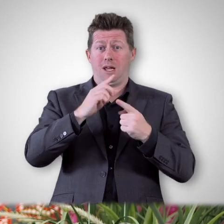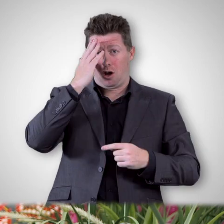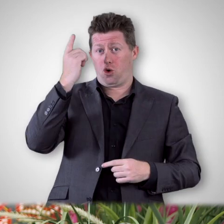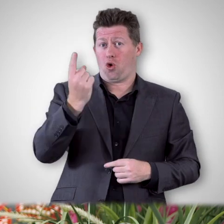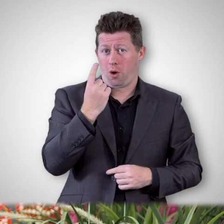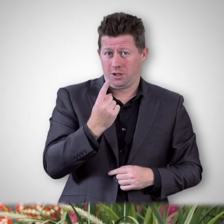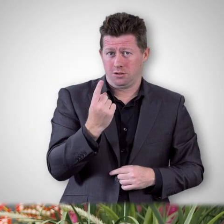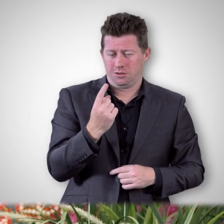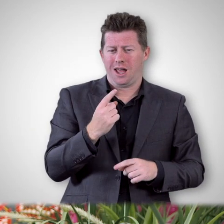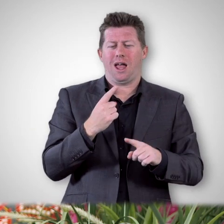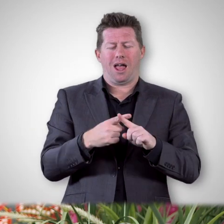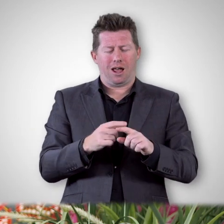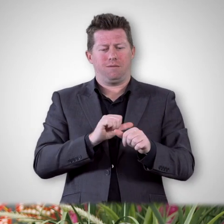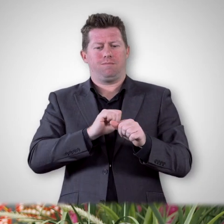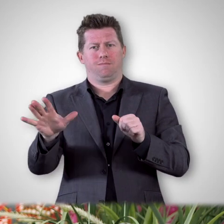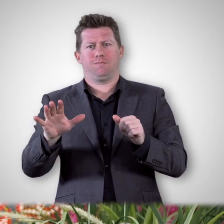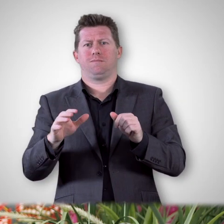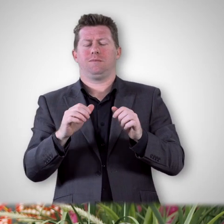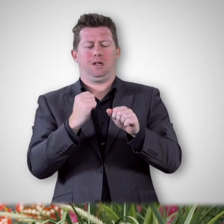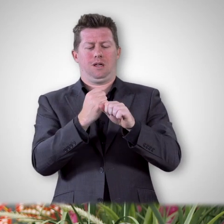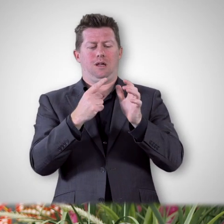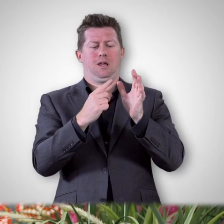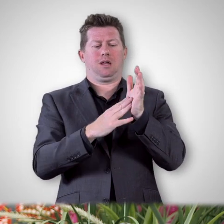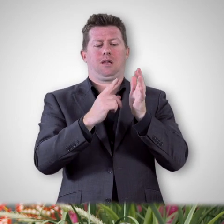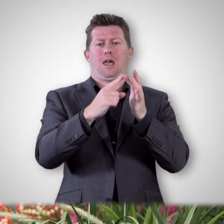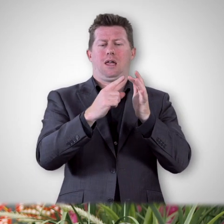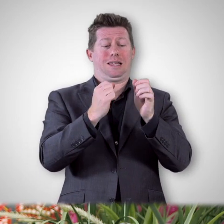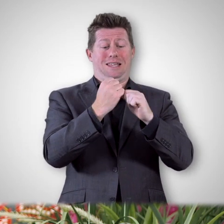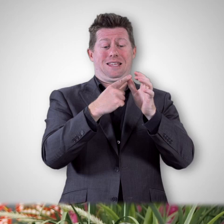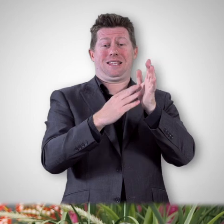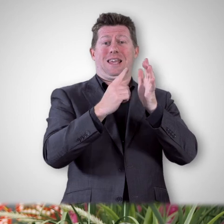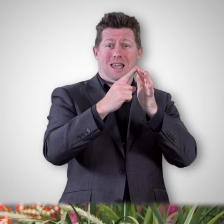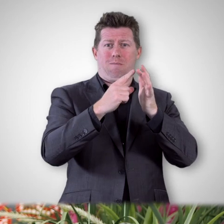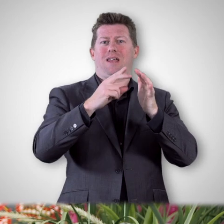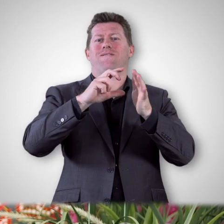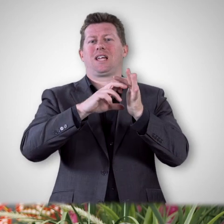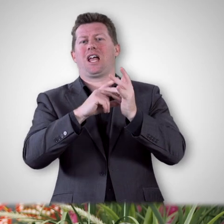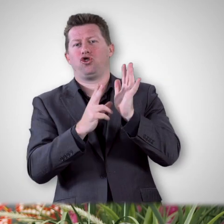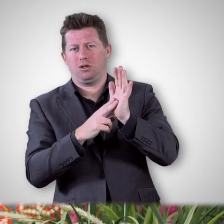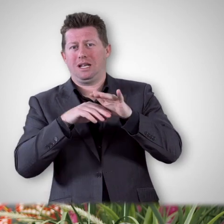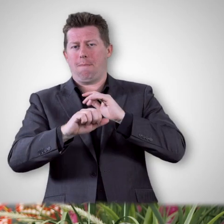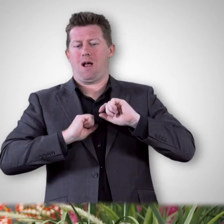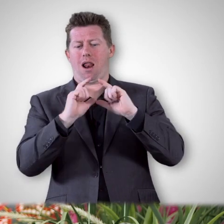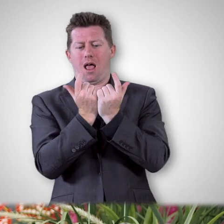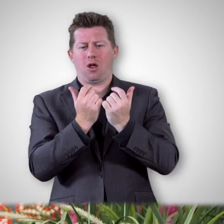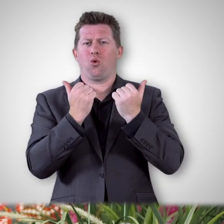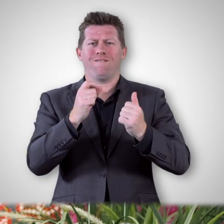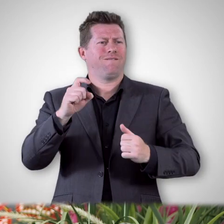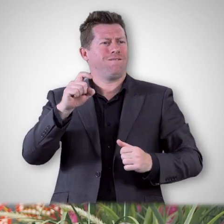and really enjoy building gamification into my classes so lots of fun but also accessibility.